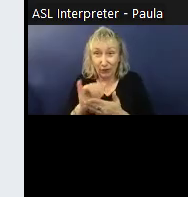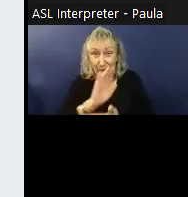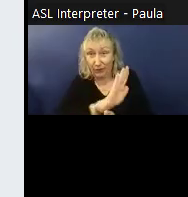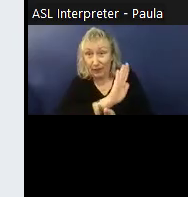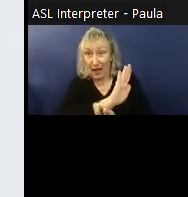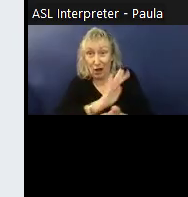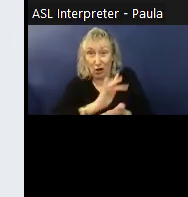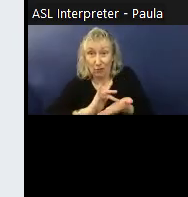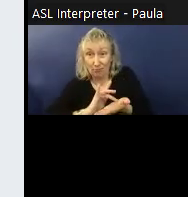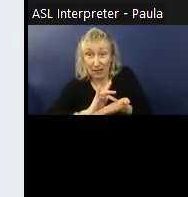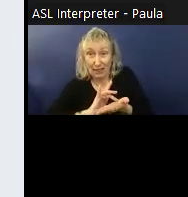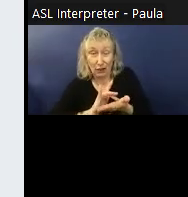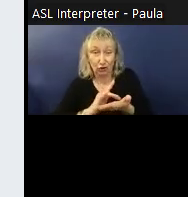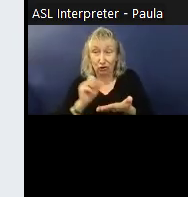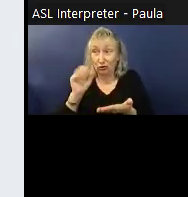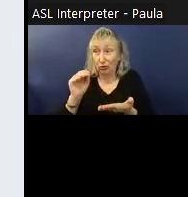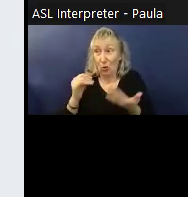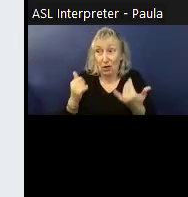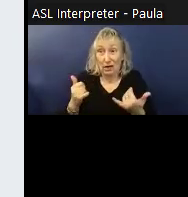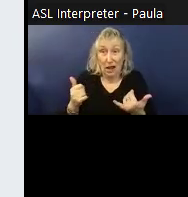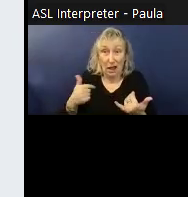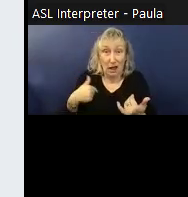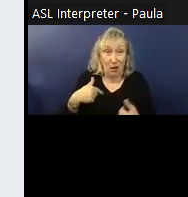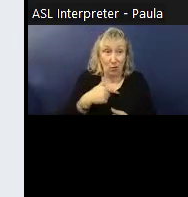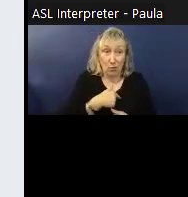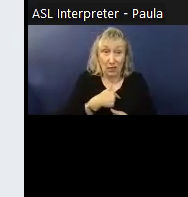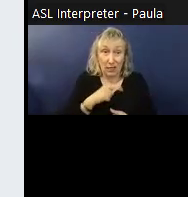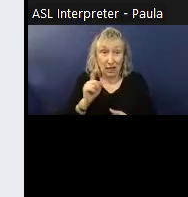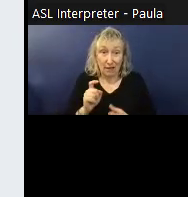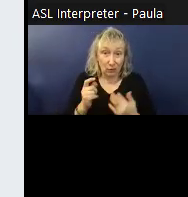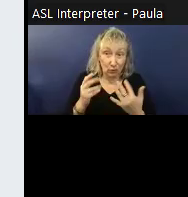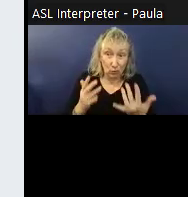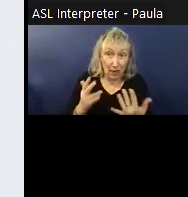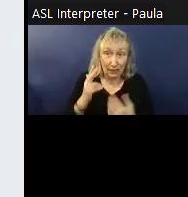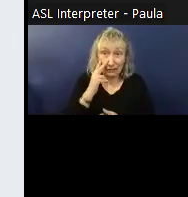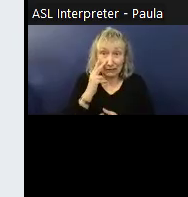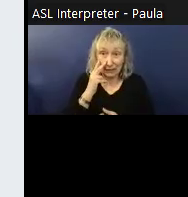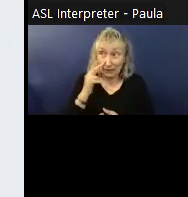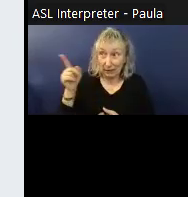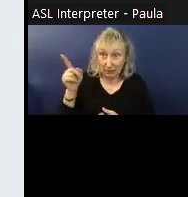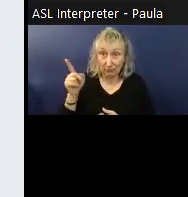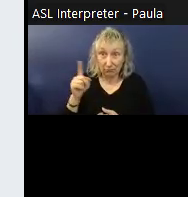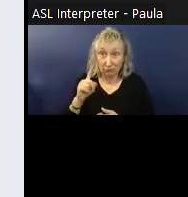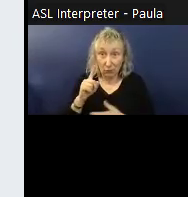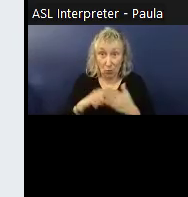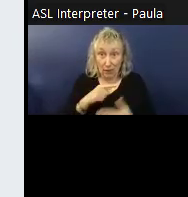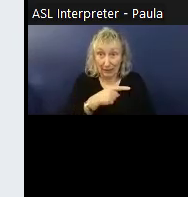Eligibility, if what was reported is true, would constitute abuse under our rules.